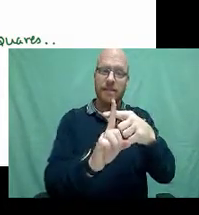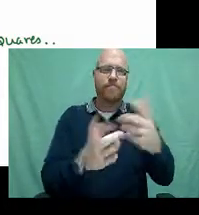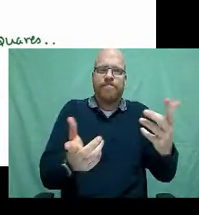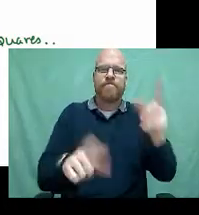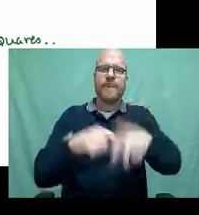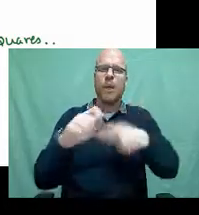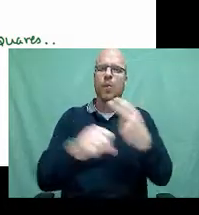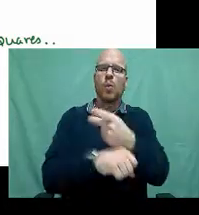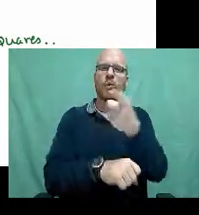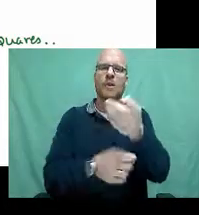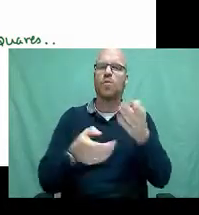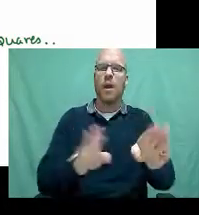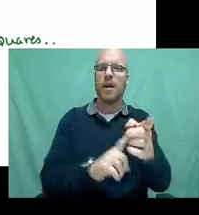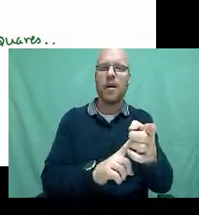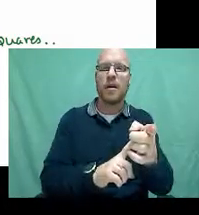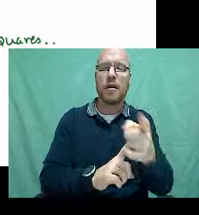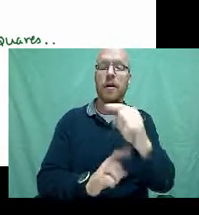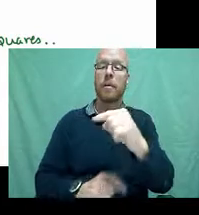You can't do it. You can't use this method.